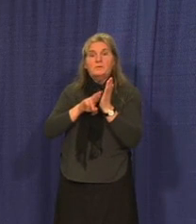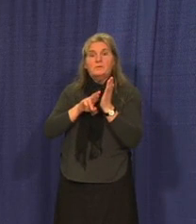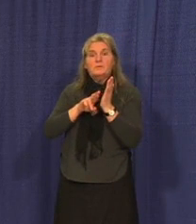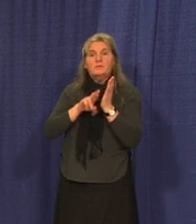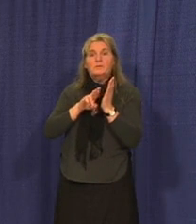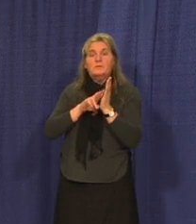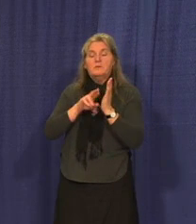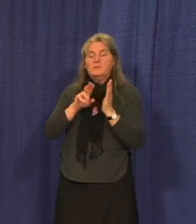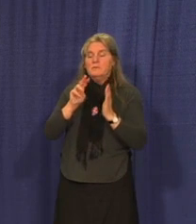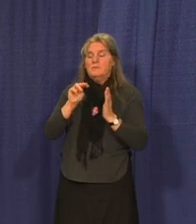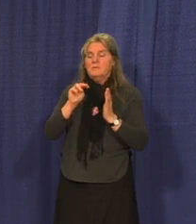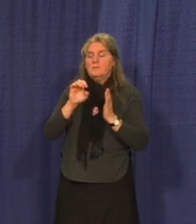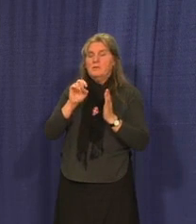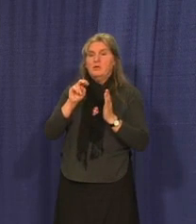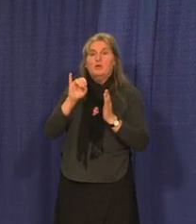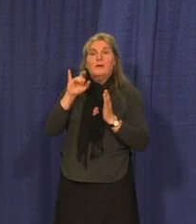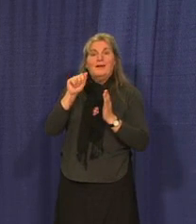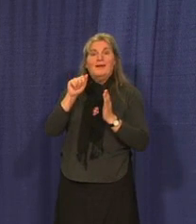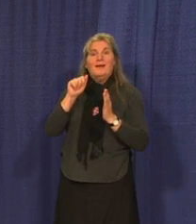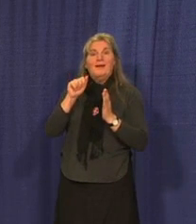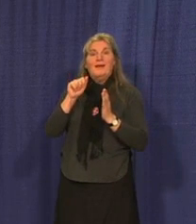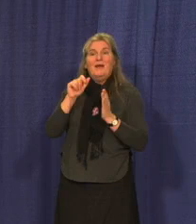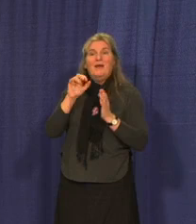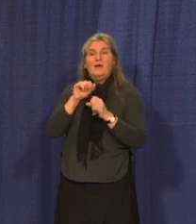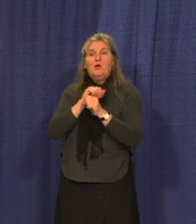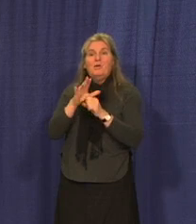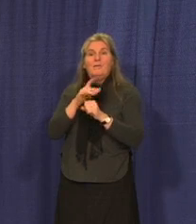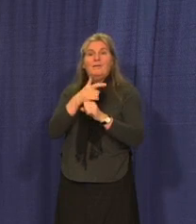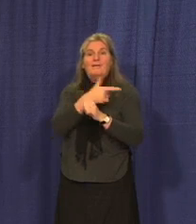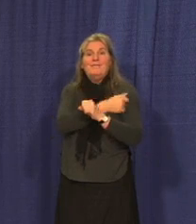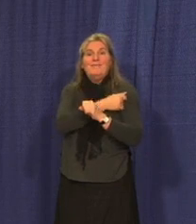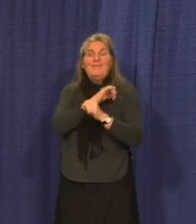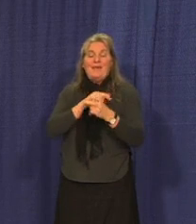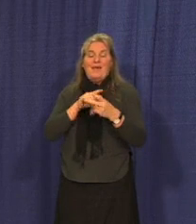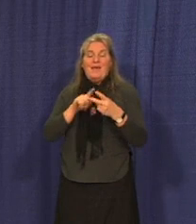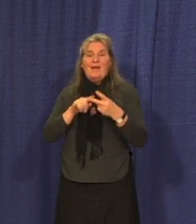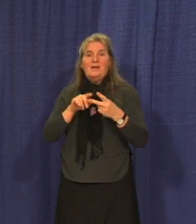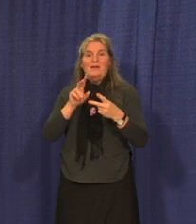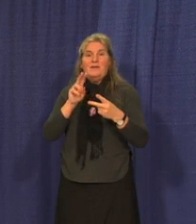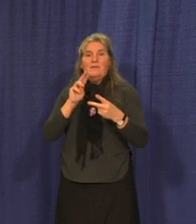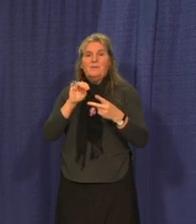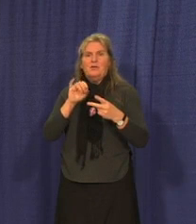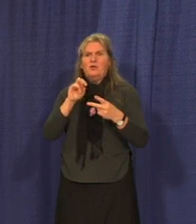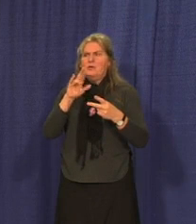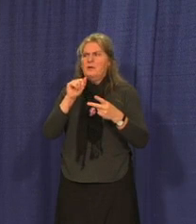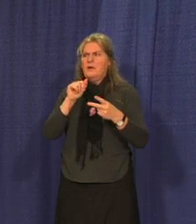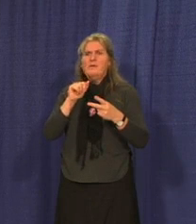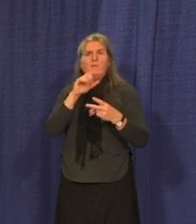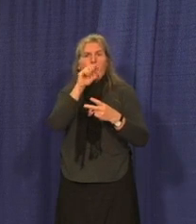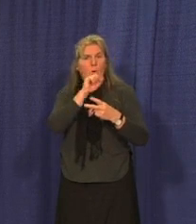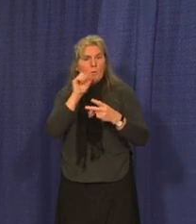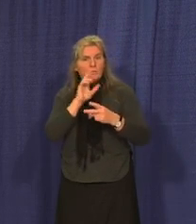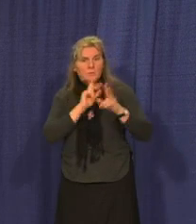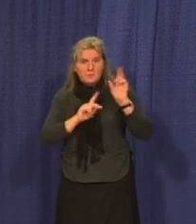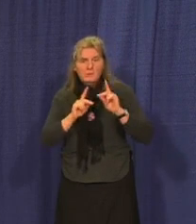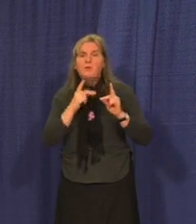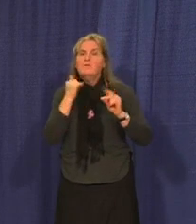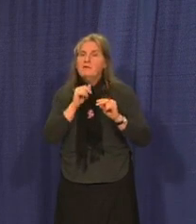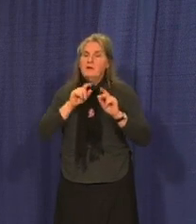The latest trials for the Moderna vaccine have been done